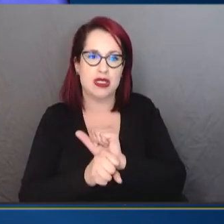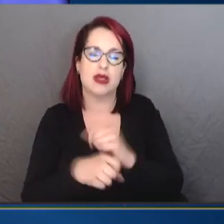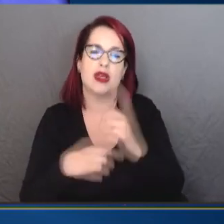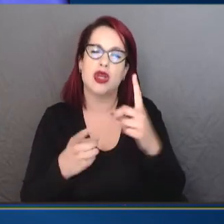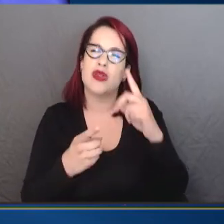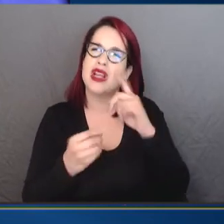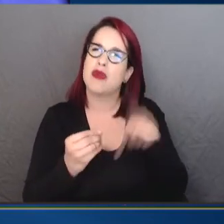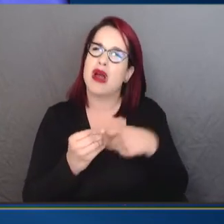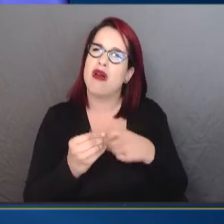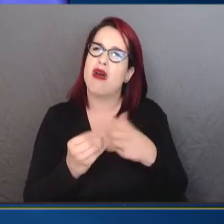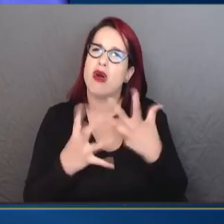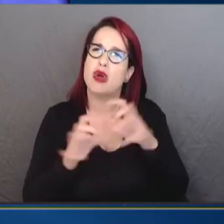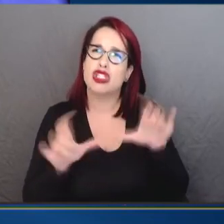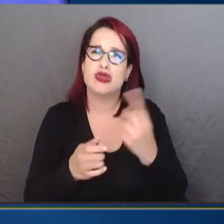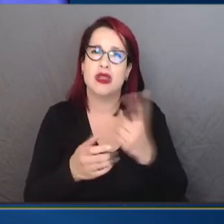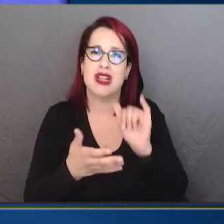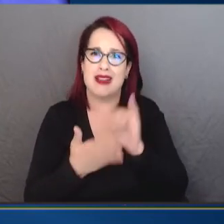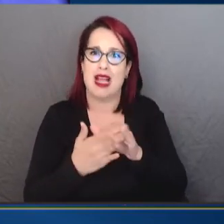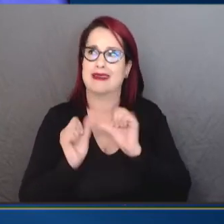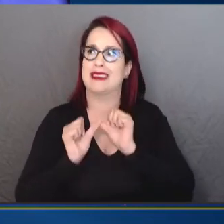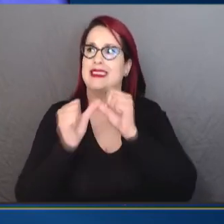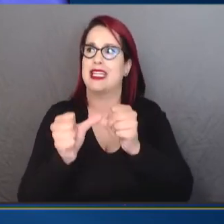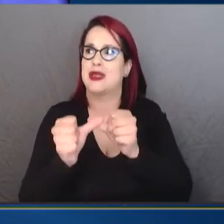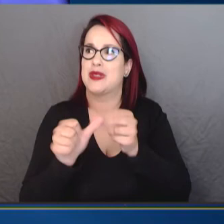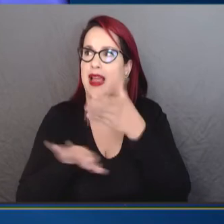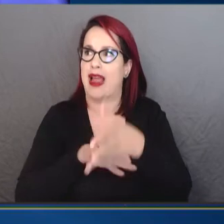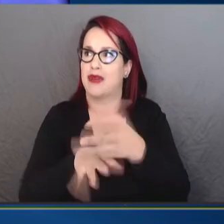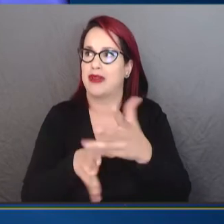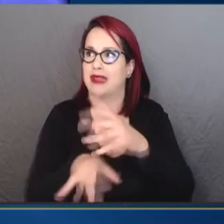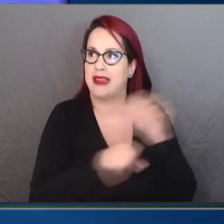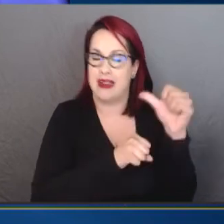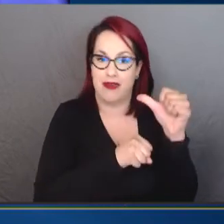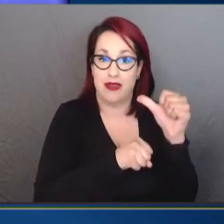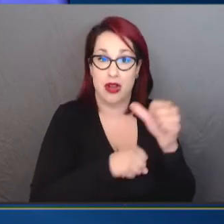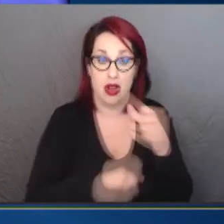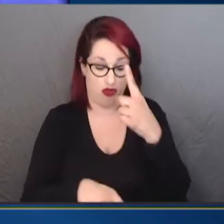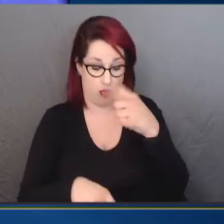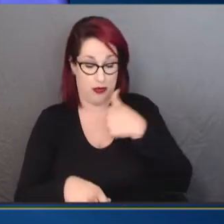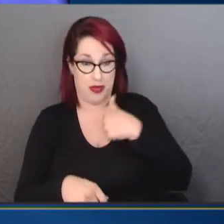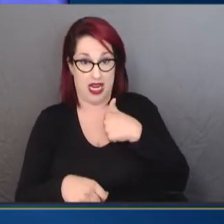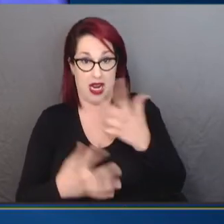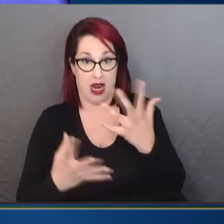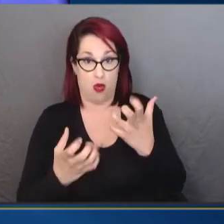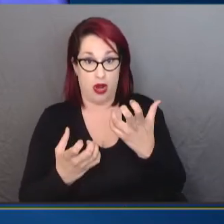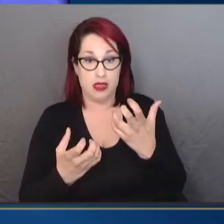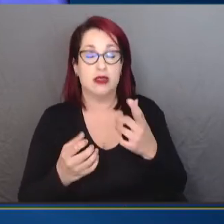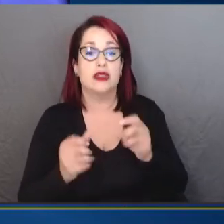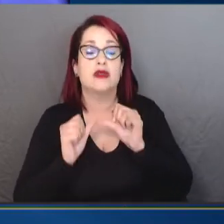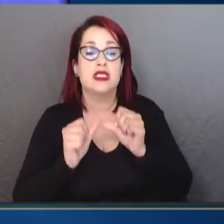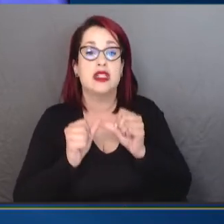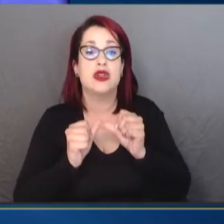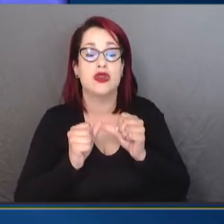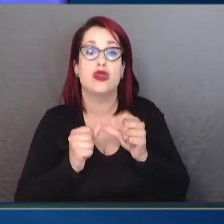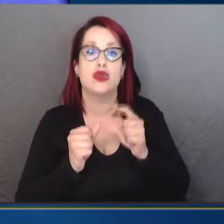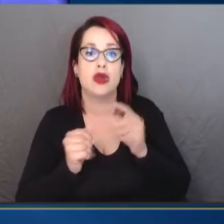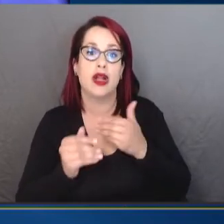And for me, the thing that I hope that we could continue moving forward with is the partnerships, the conversations that we had today,